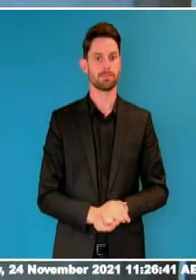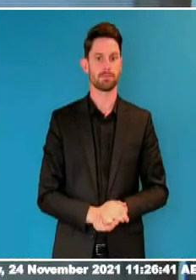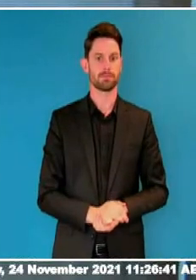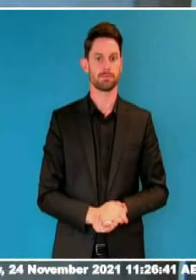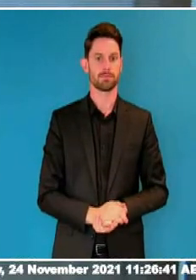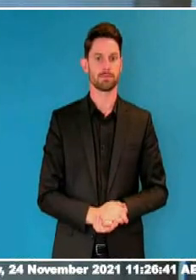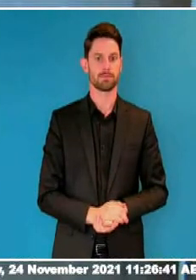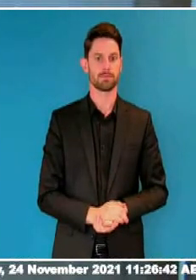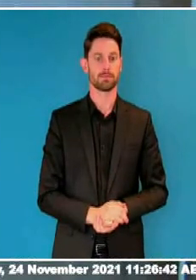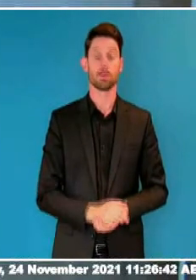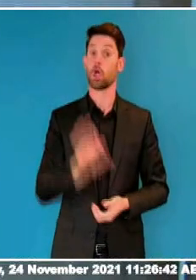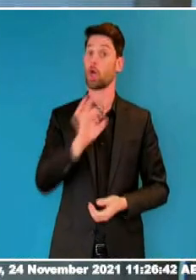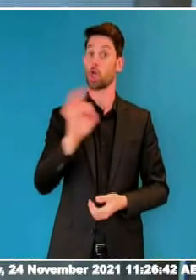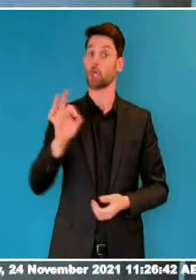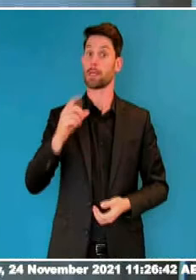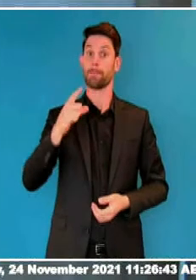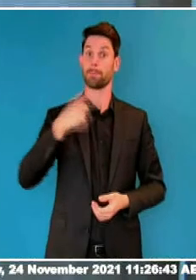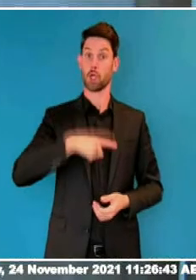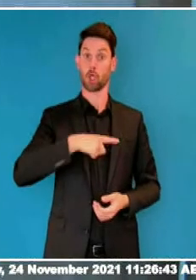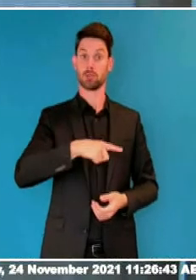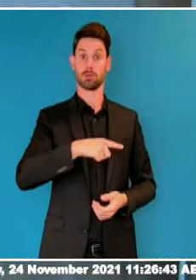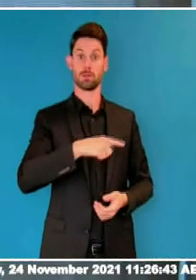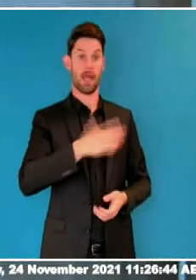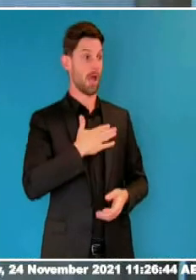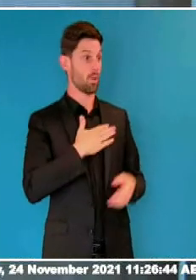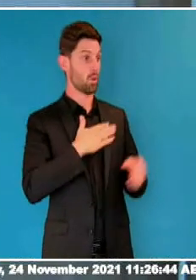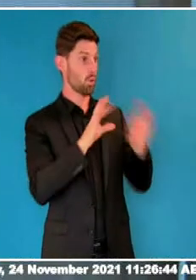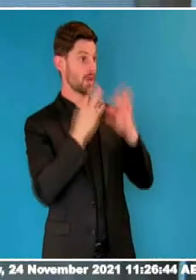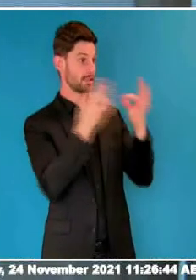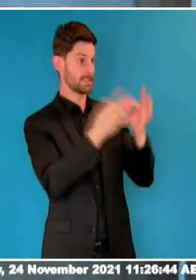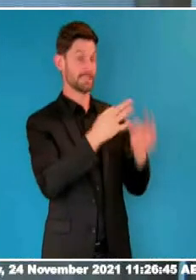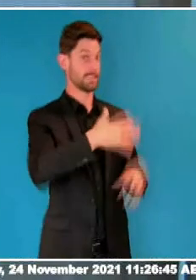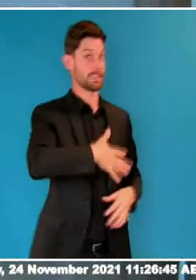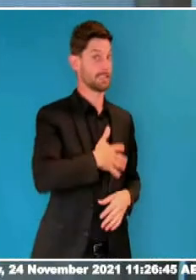So it's not because we have put that up and it's something that we've just not discussed